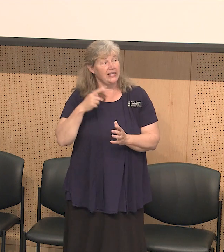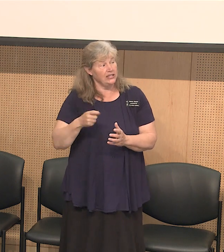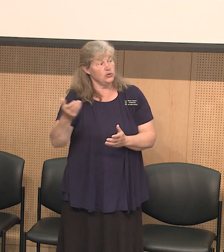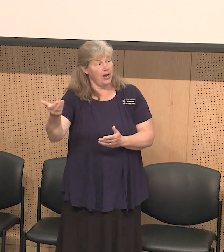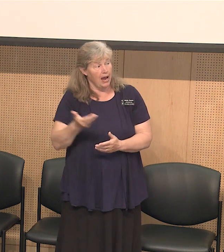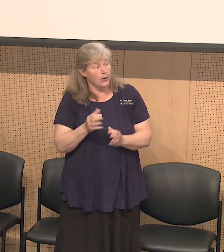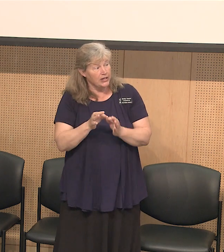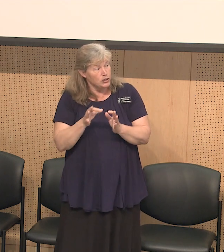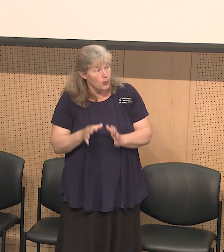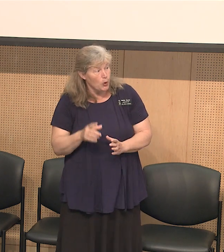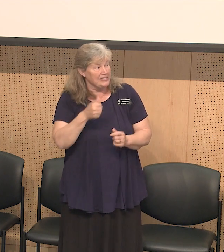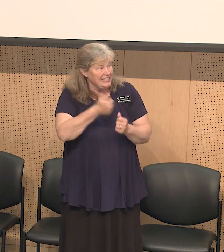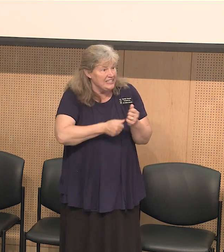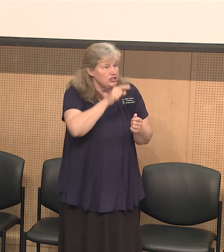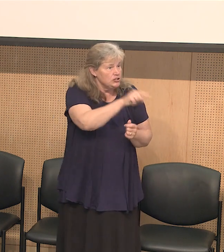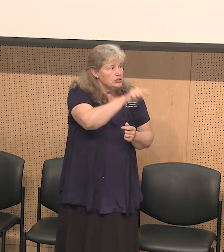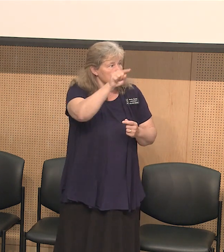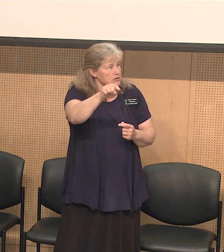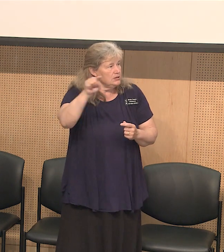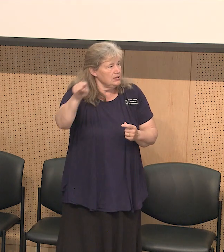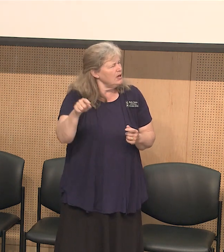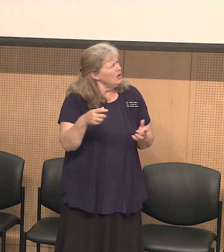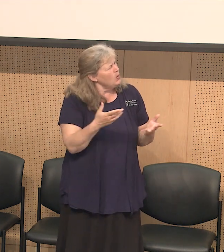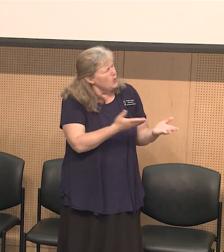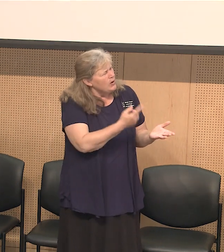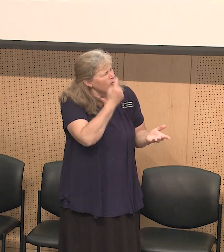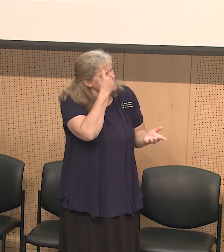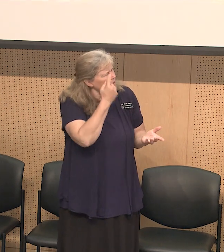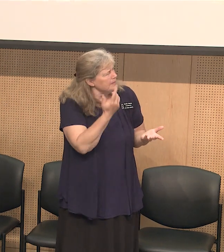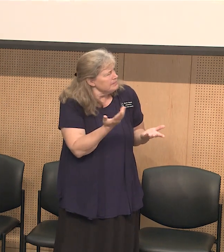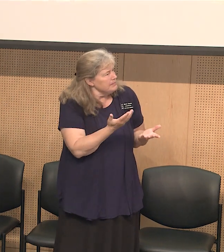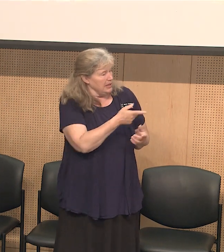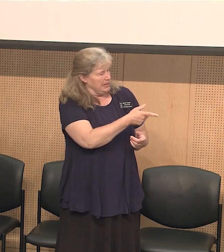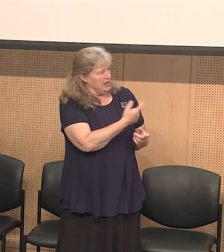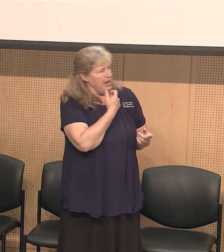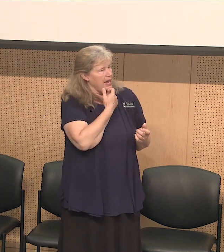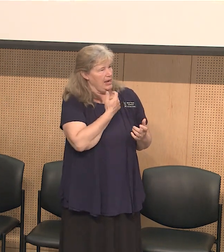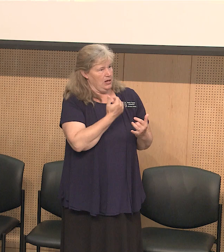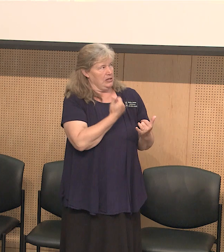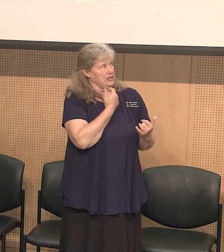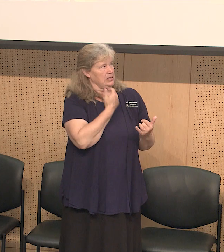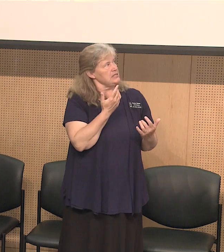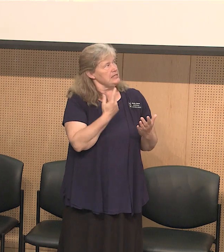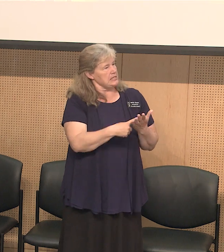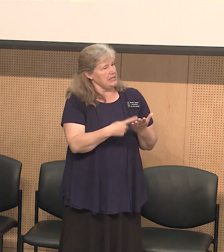So, I wanted to then see what you thought about how you would translate what you were talking about today, which seemed to me to be more about